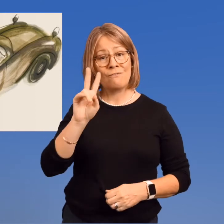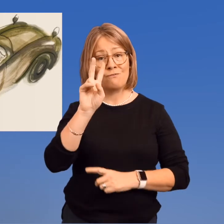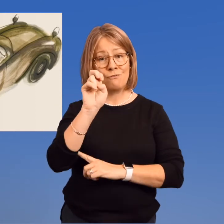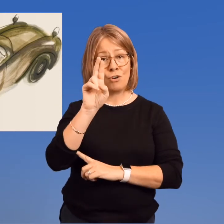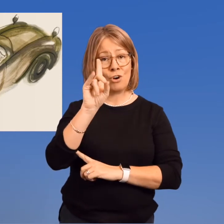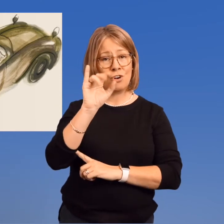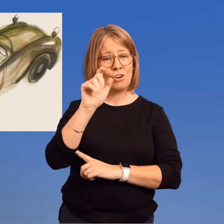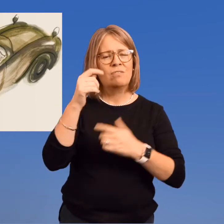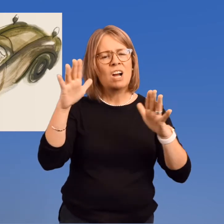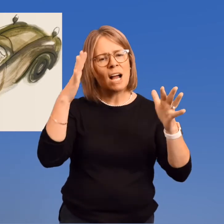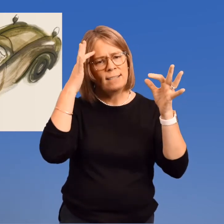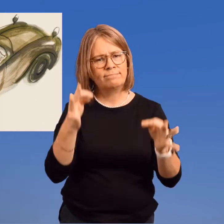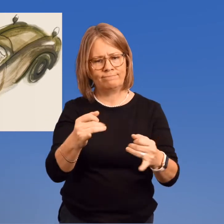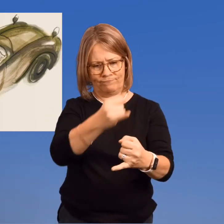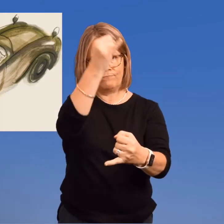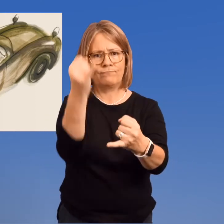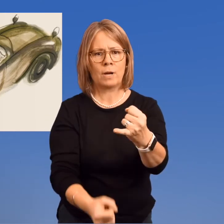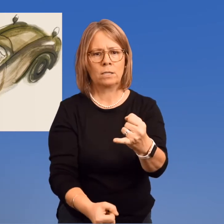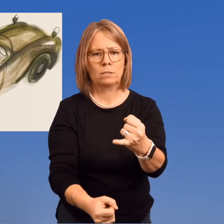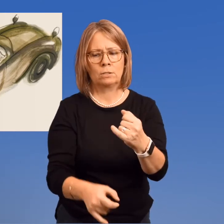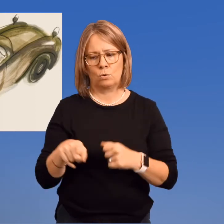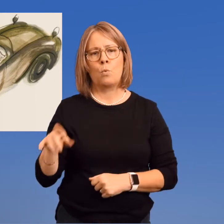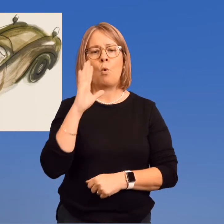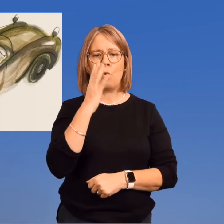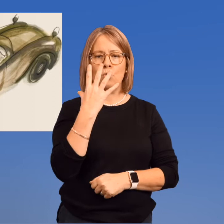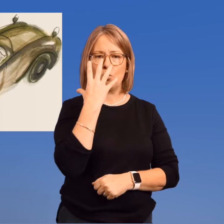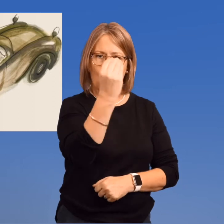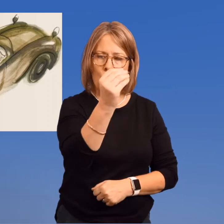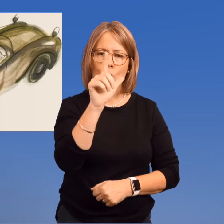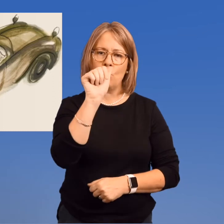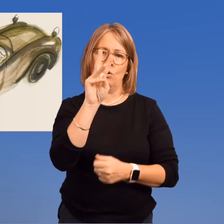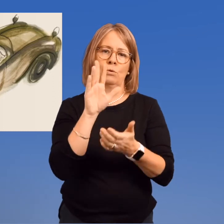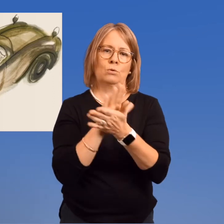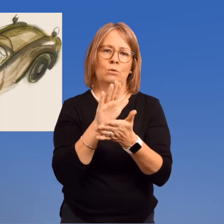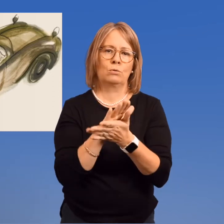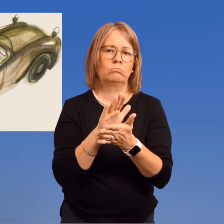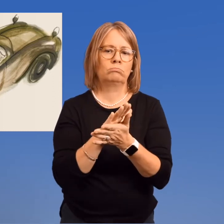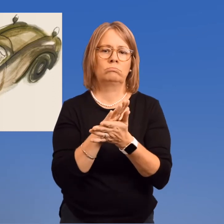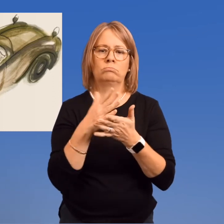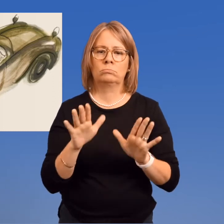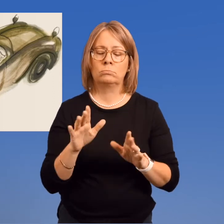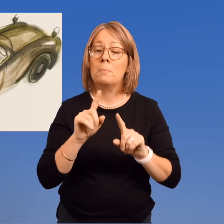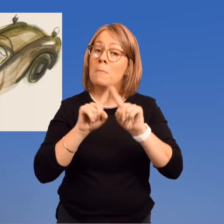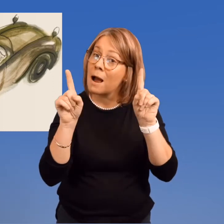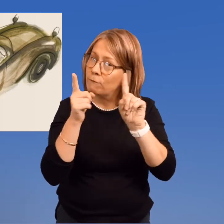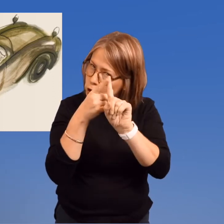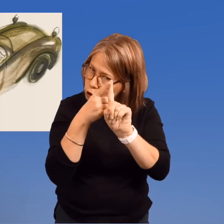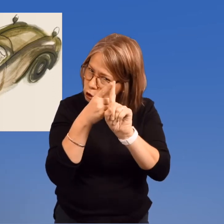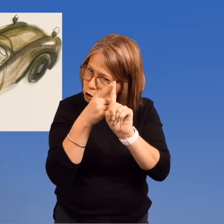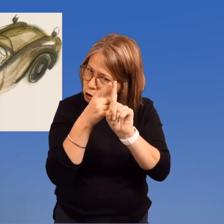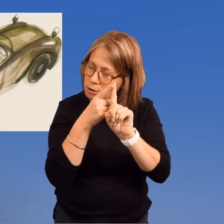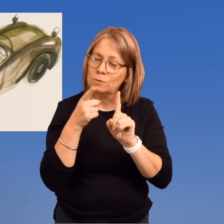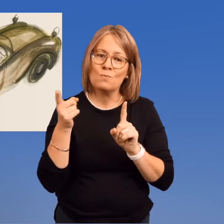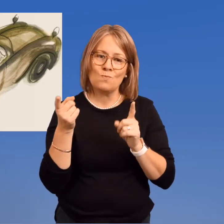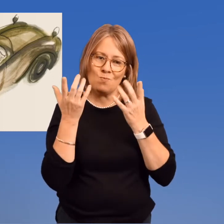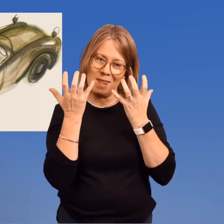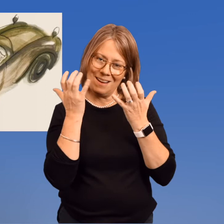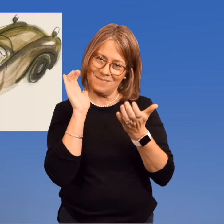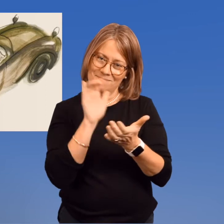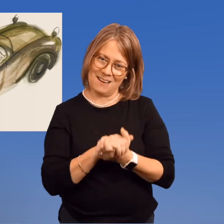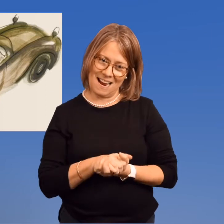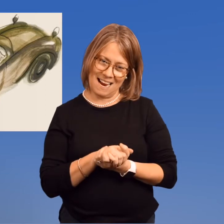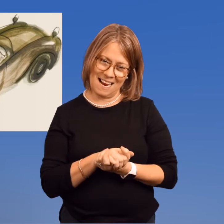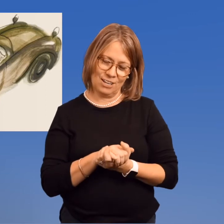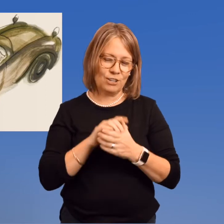Her verdict was final, she would go to law school, but first she would get married